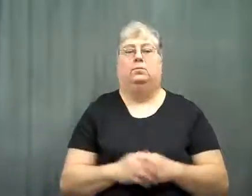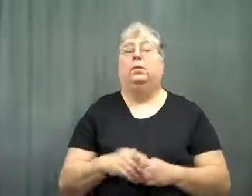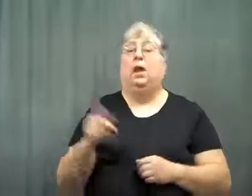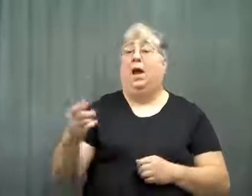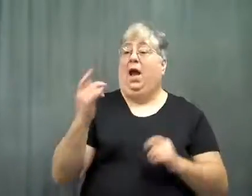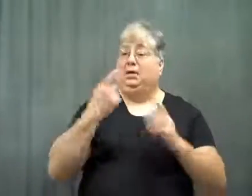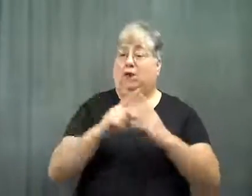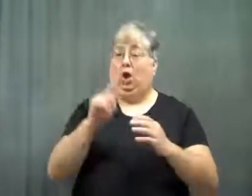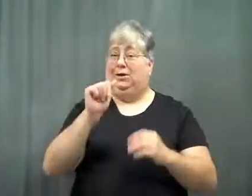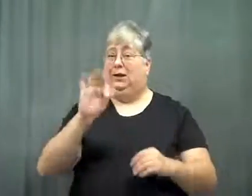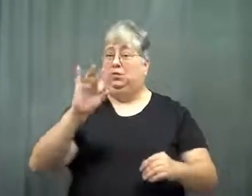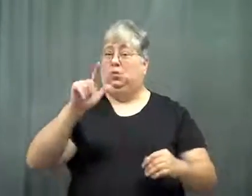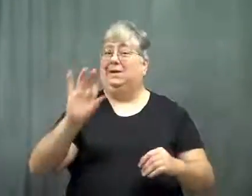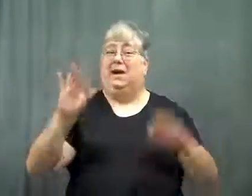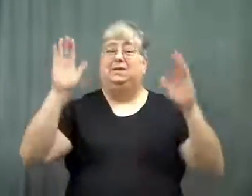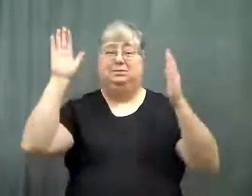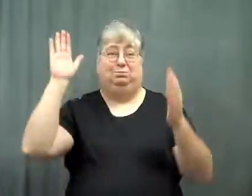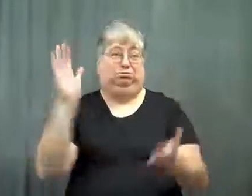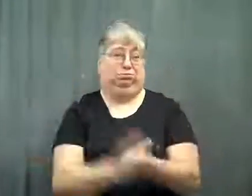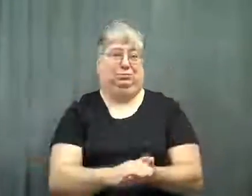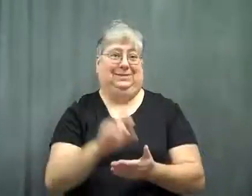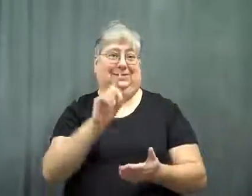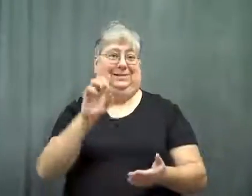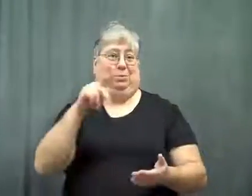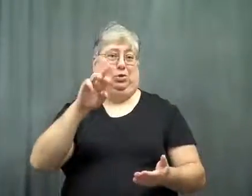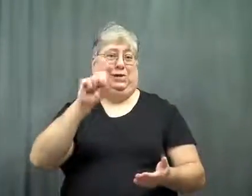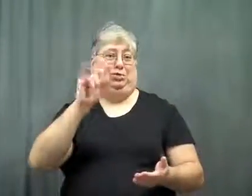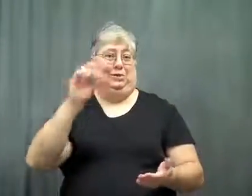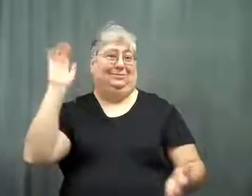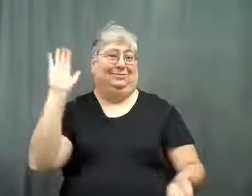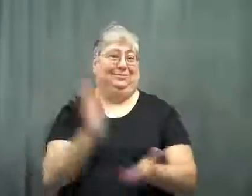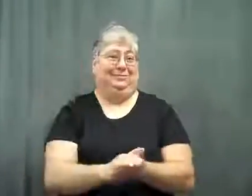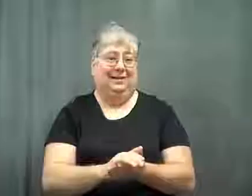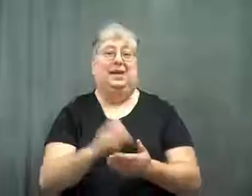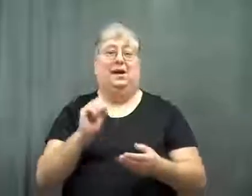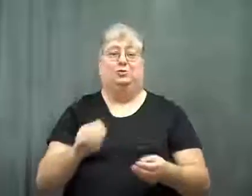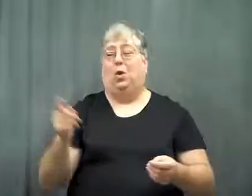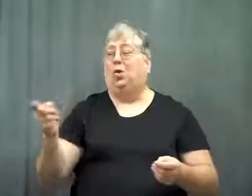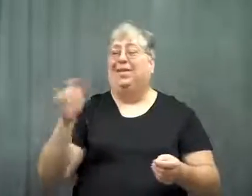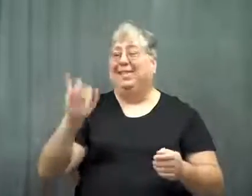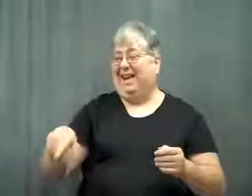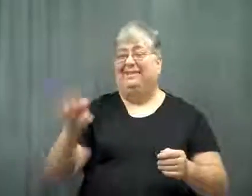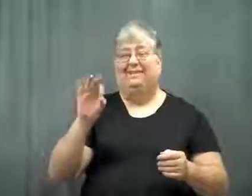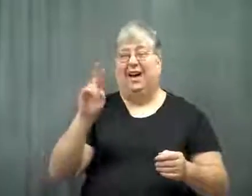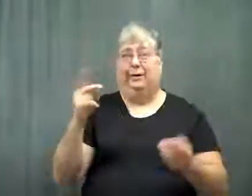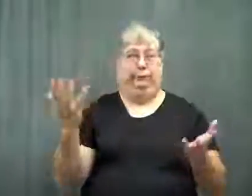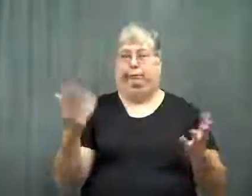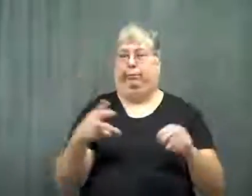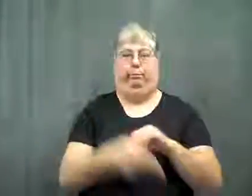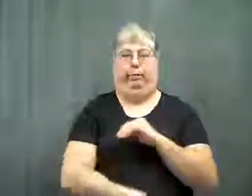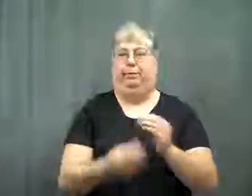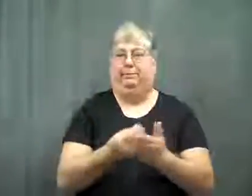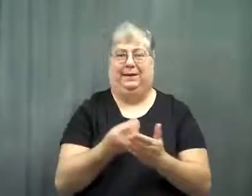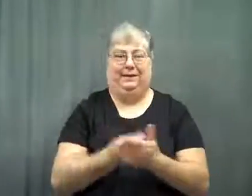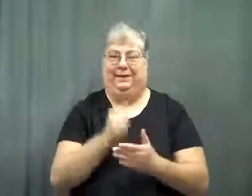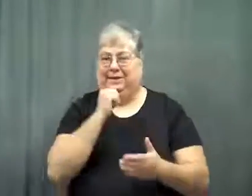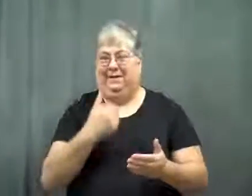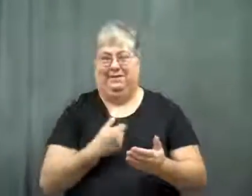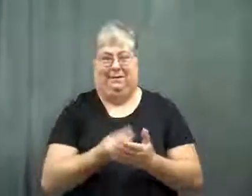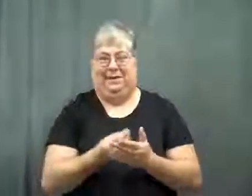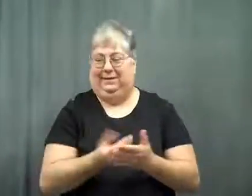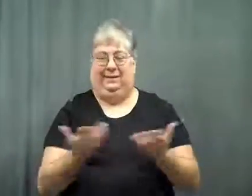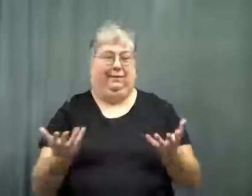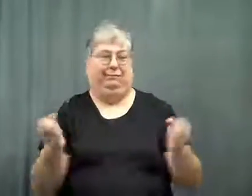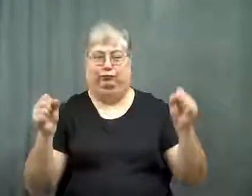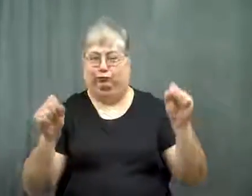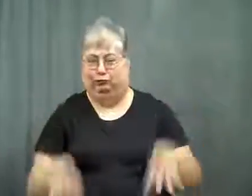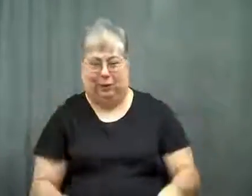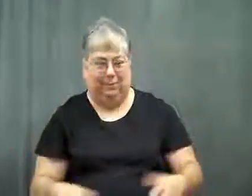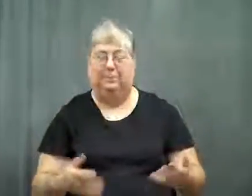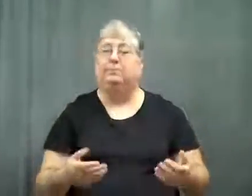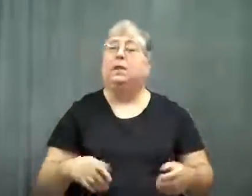In 1929, the Great Depression hit, so the Fund didn't have money to fund the project.